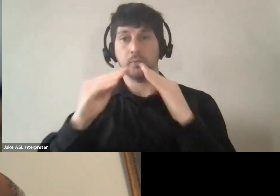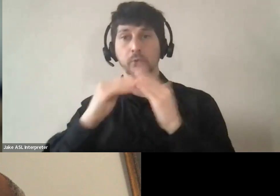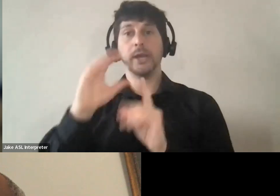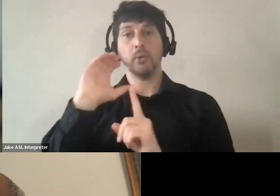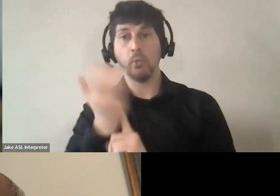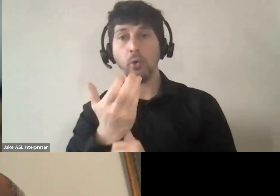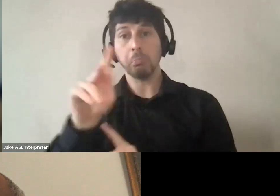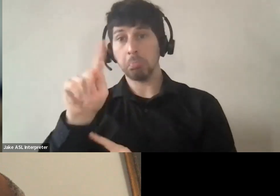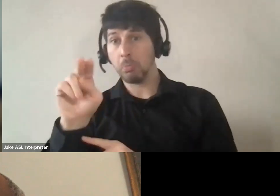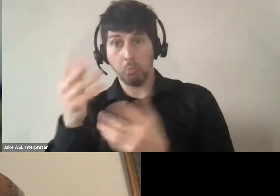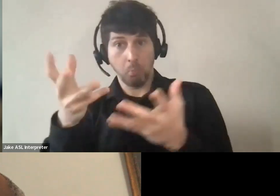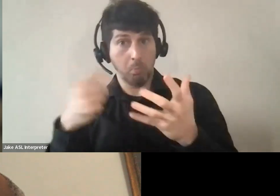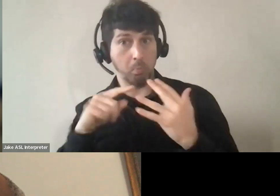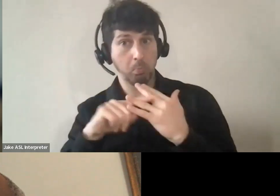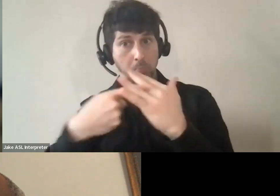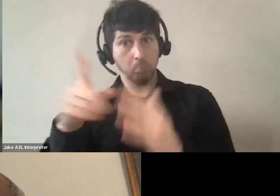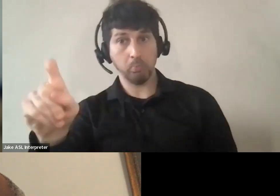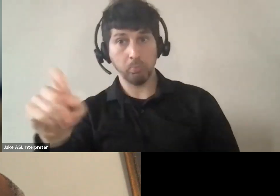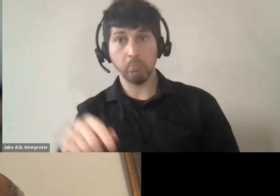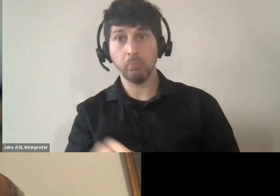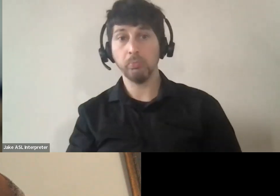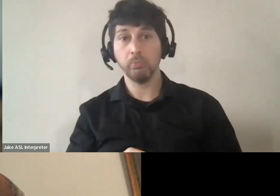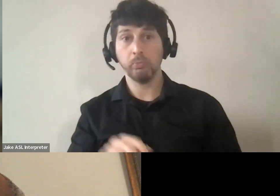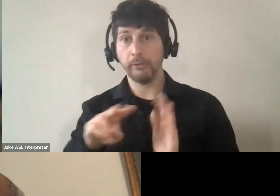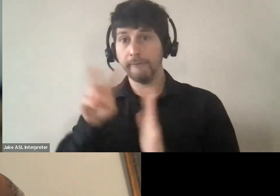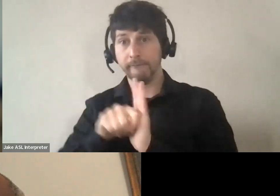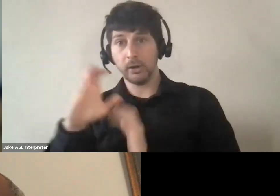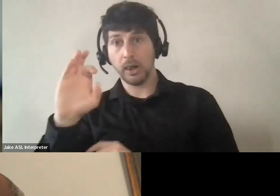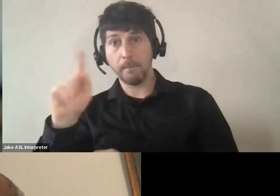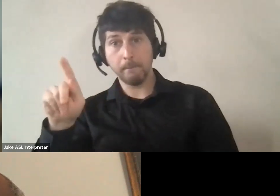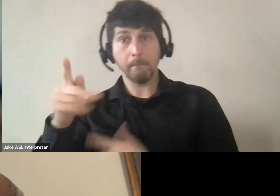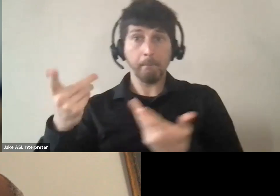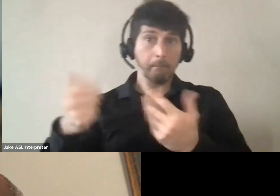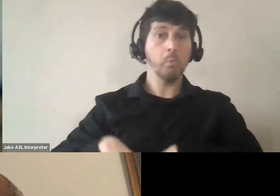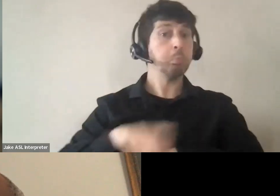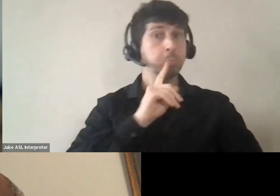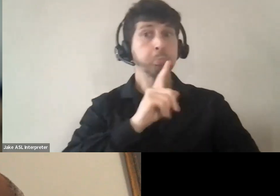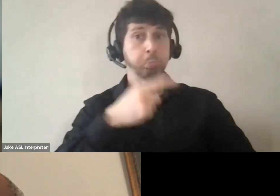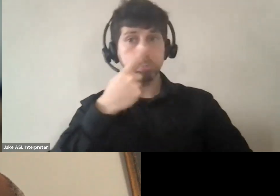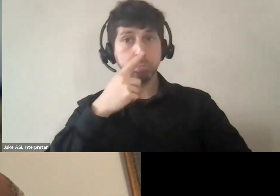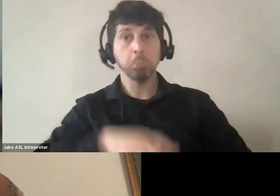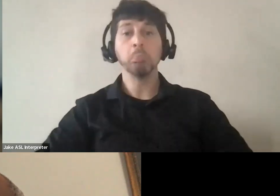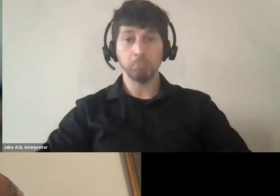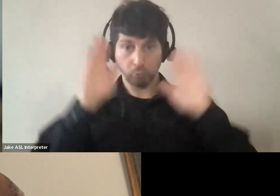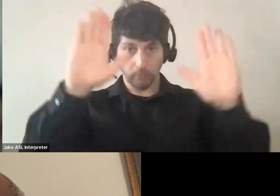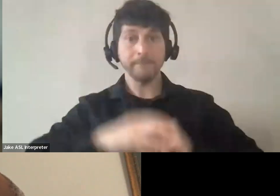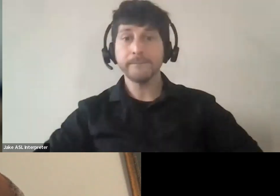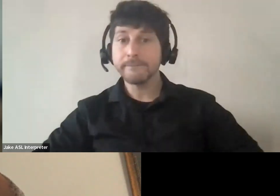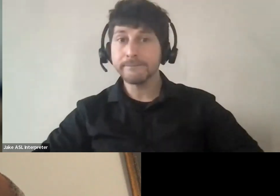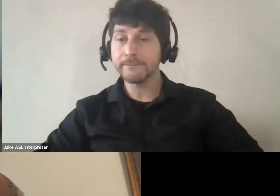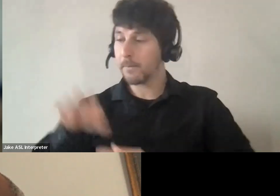I am going to go ahead and turn it over to Ken who will get us started with sharing a little bit about the Black and African American community and culture. And Ken, do you want me to start with the video clip? First? Um, sure.